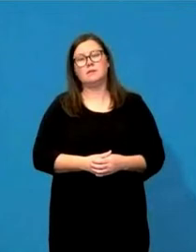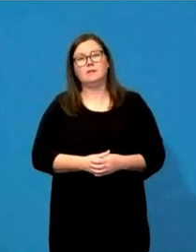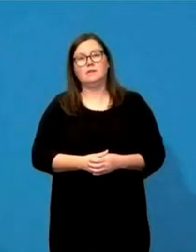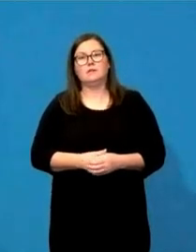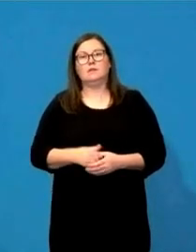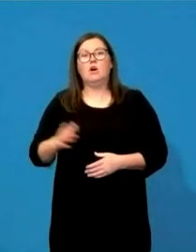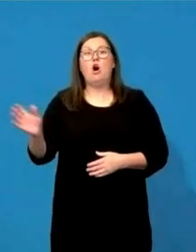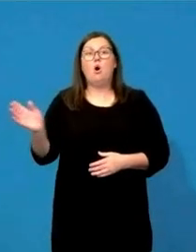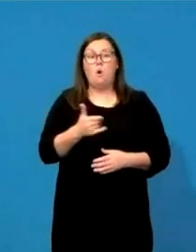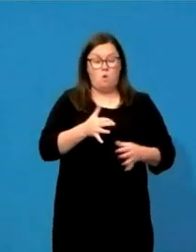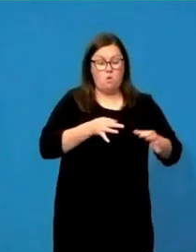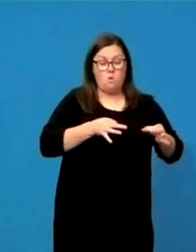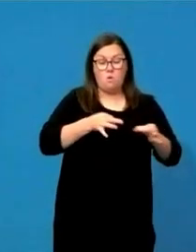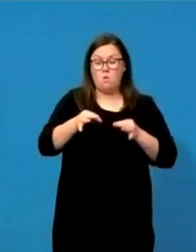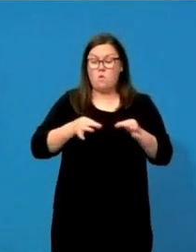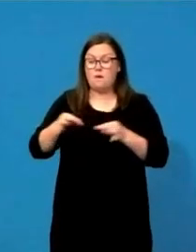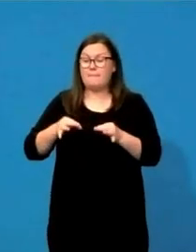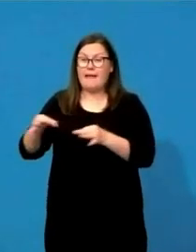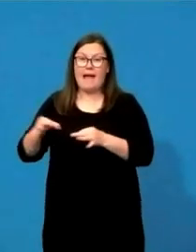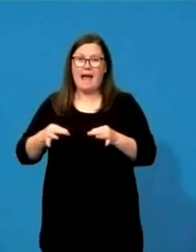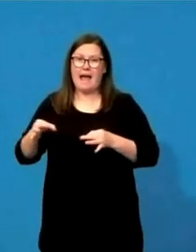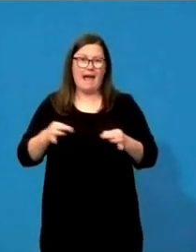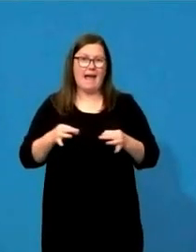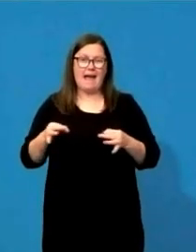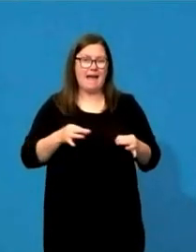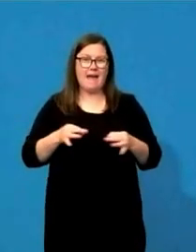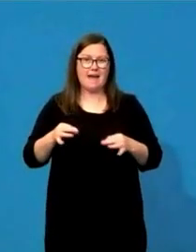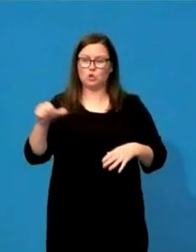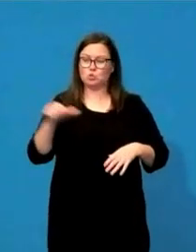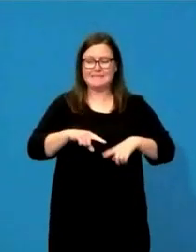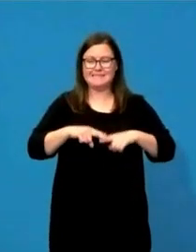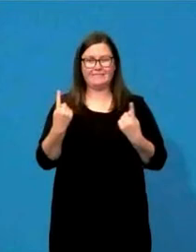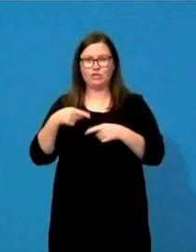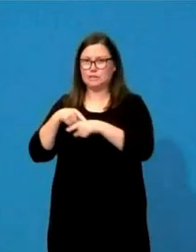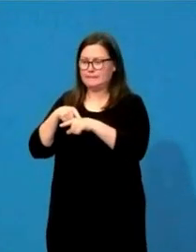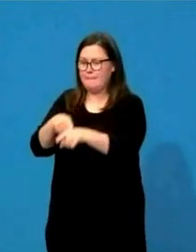completely different. And so it becomes - the headings for the sections of the plan are so vague they mean nothing.